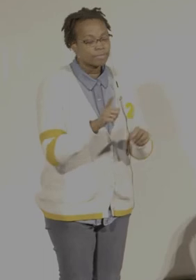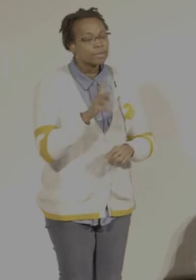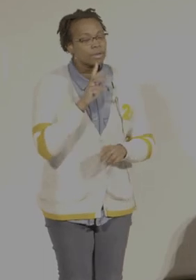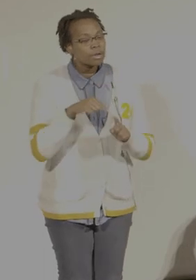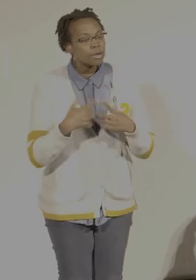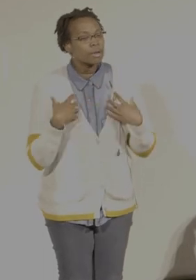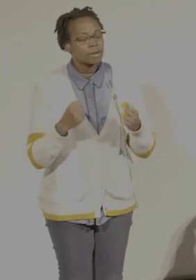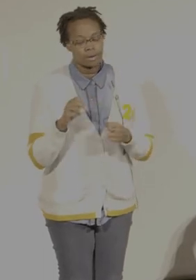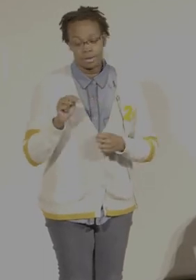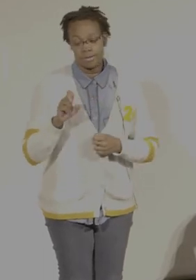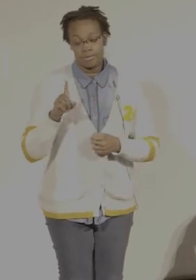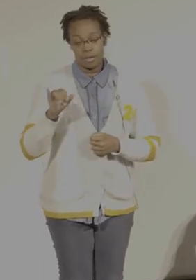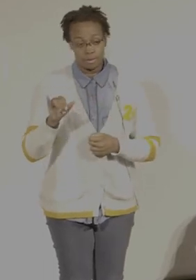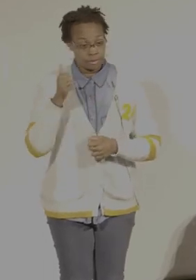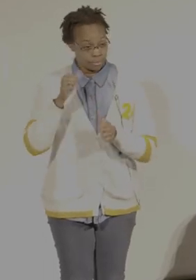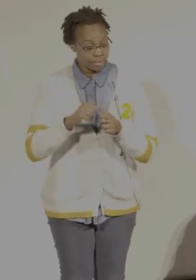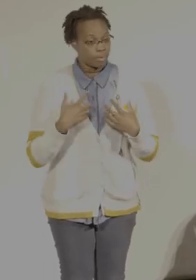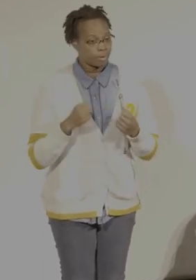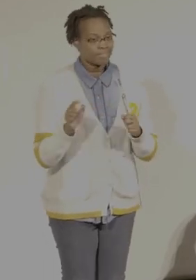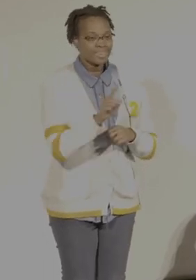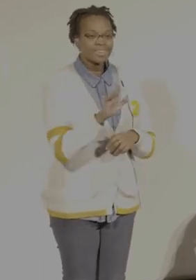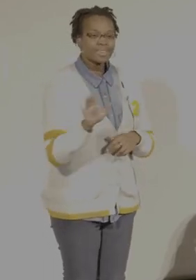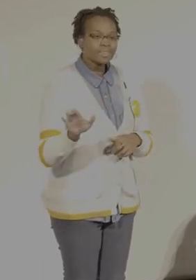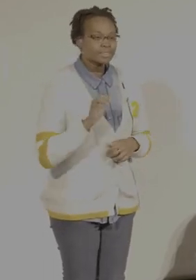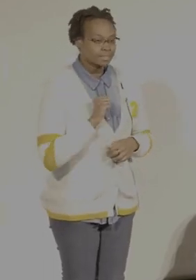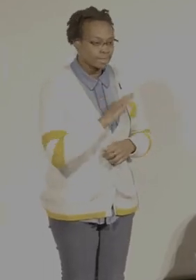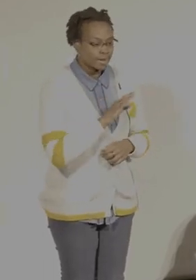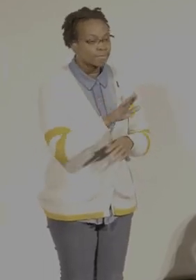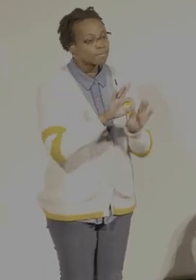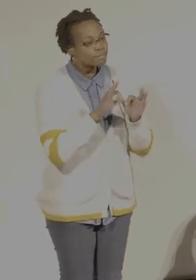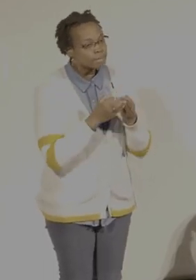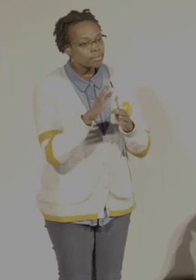of Navalny, we must also remember the bravery of his staff, of his family, of his team